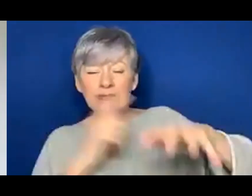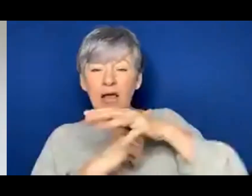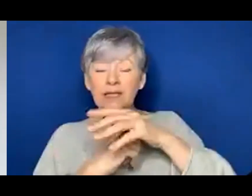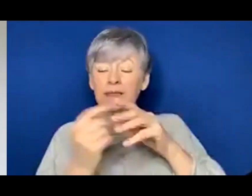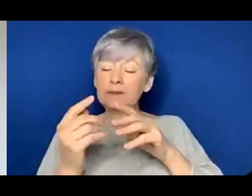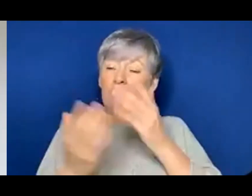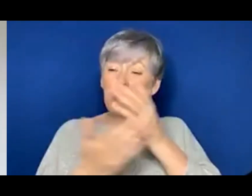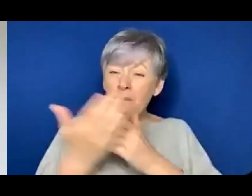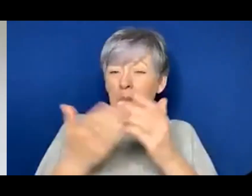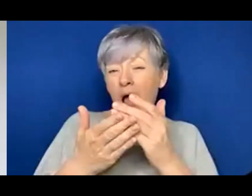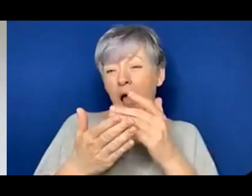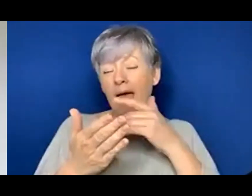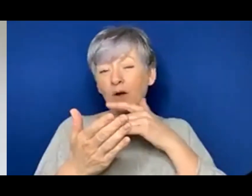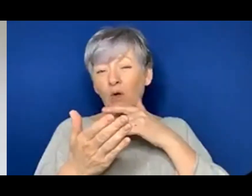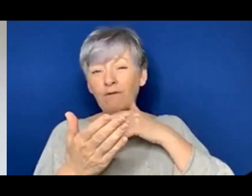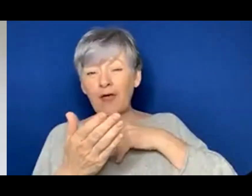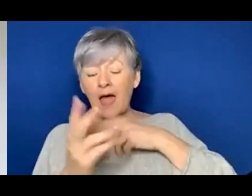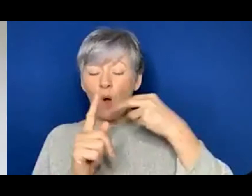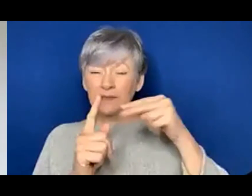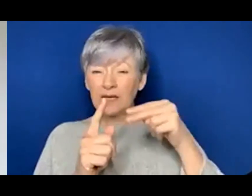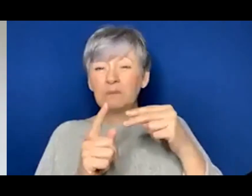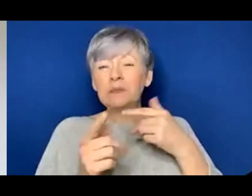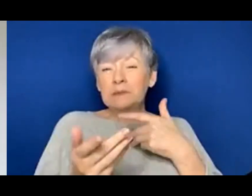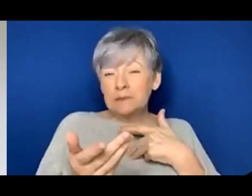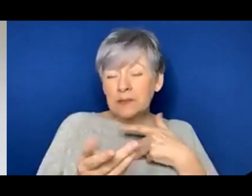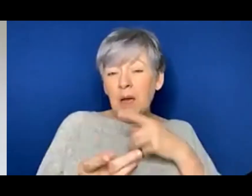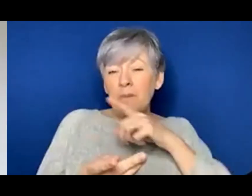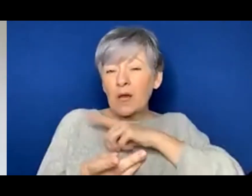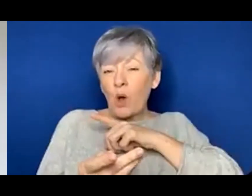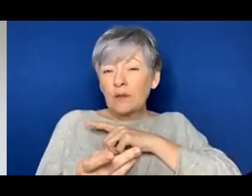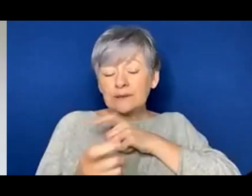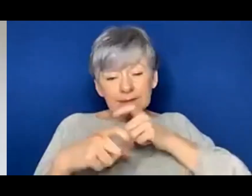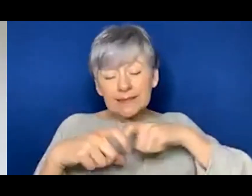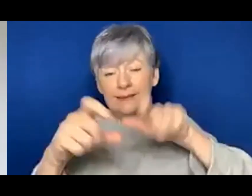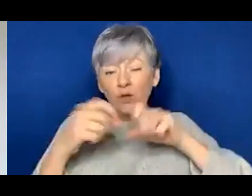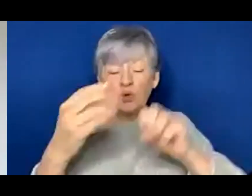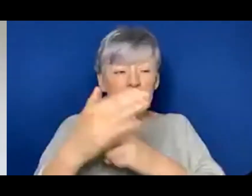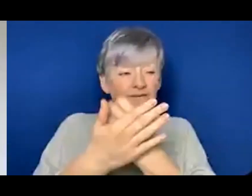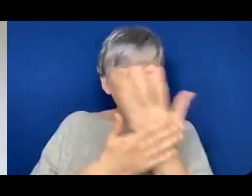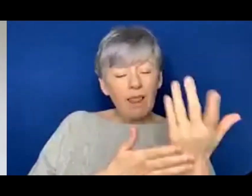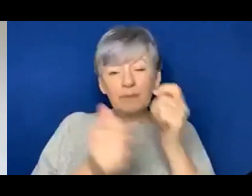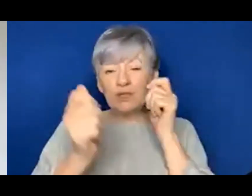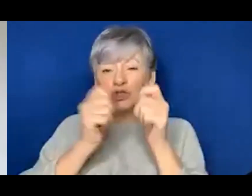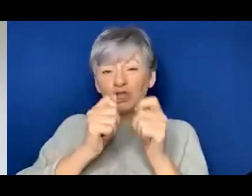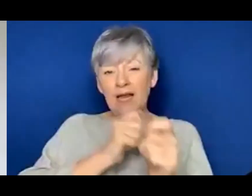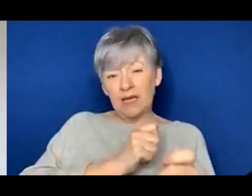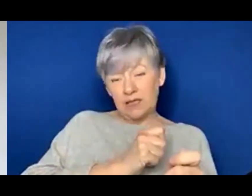a curious history of its own partly because it's developed and changed because of our understanding